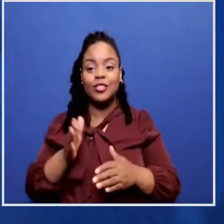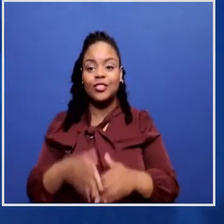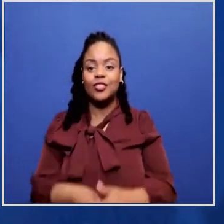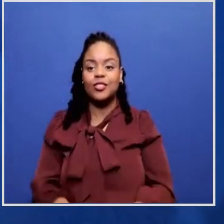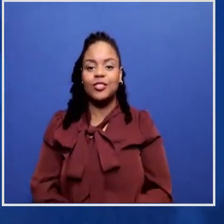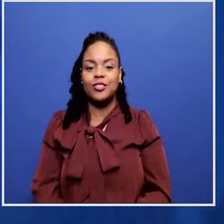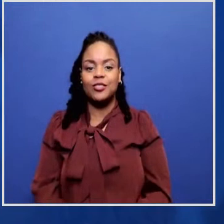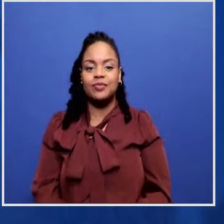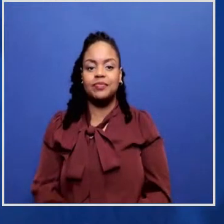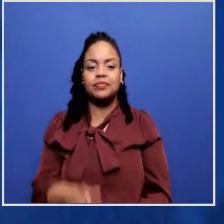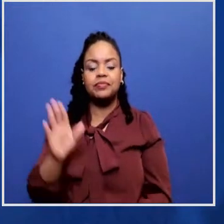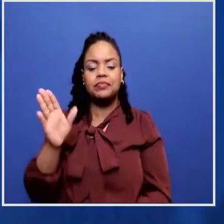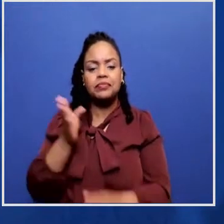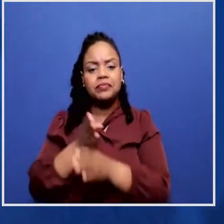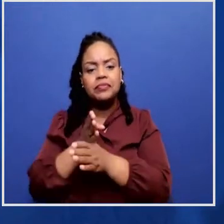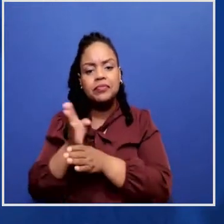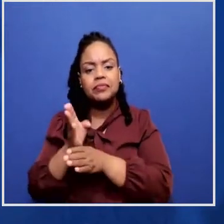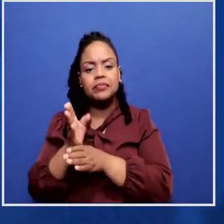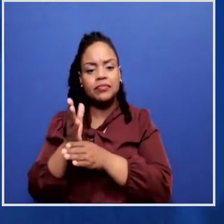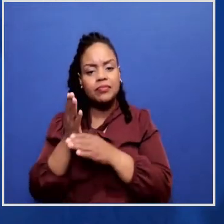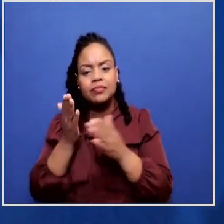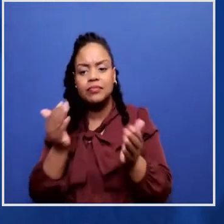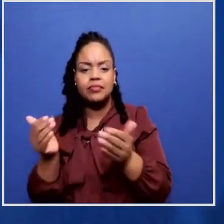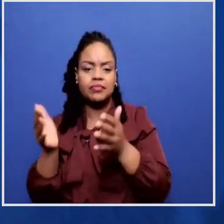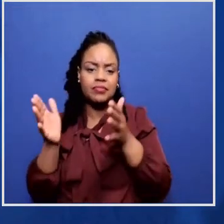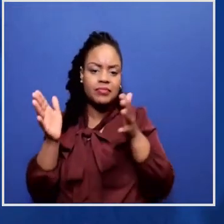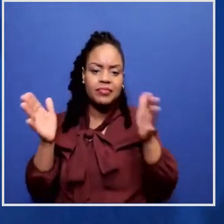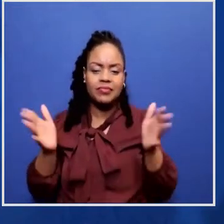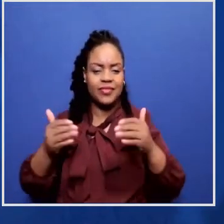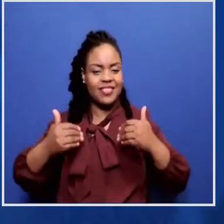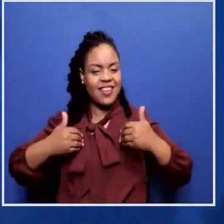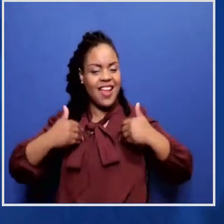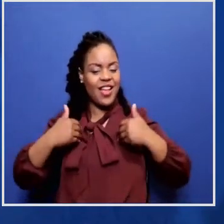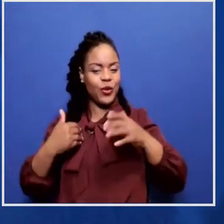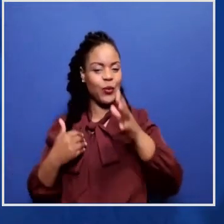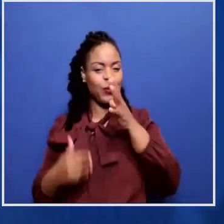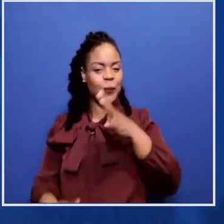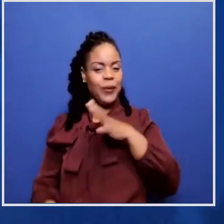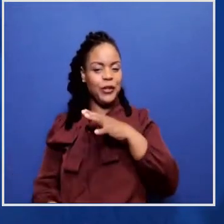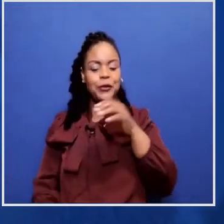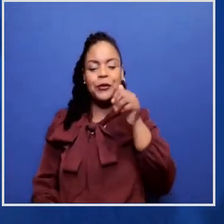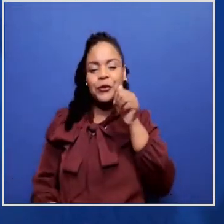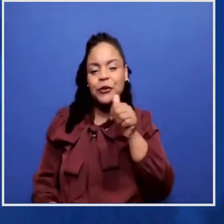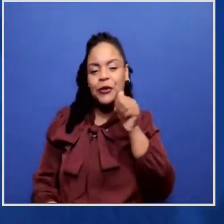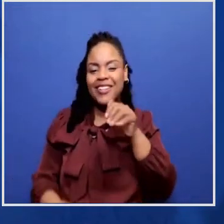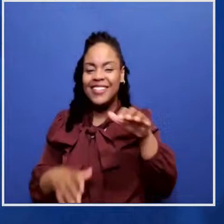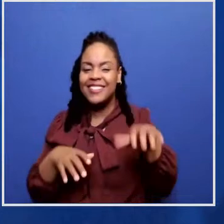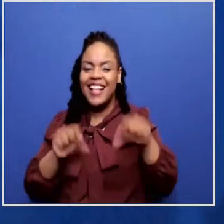OUR NEXT SPEAKER HAS SPENT HER CAREER GALVANIZING YOUNG,